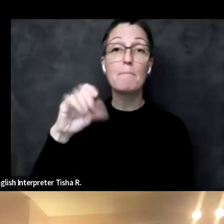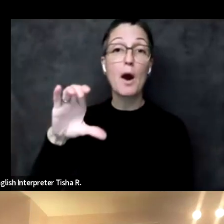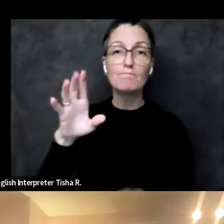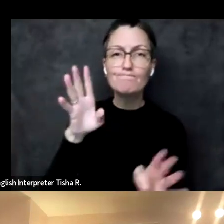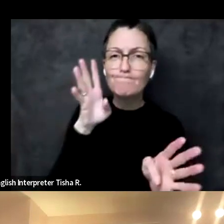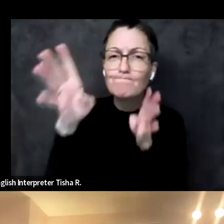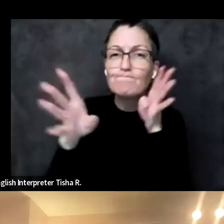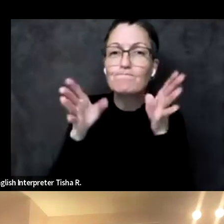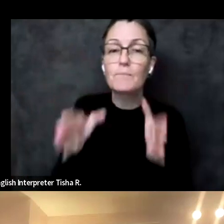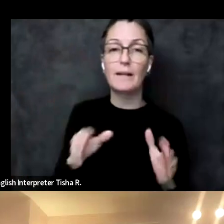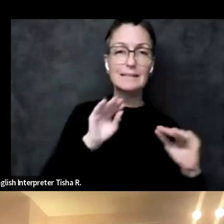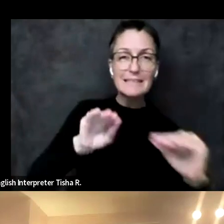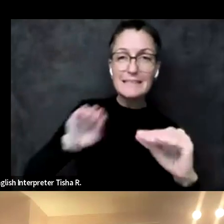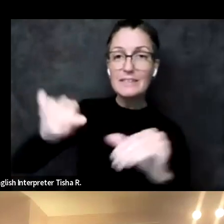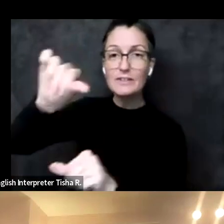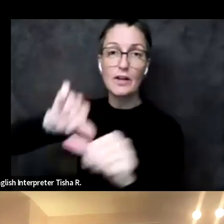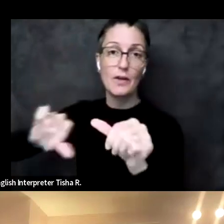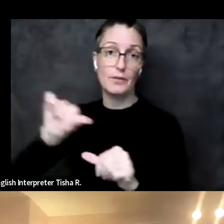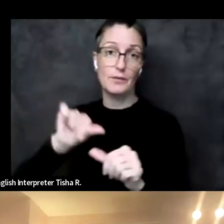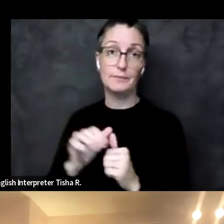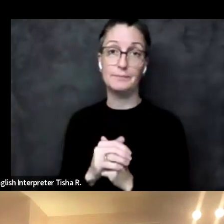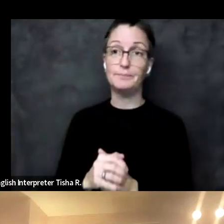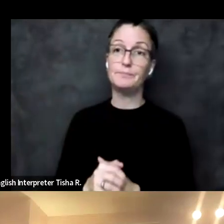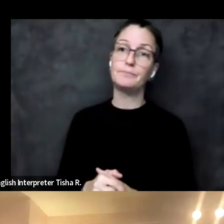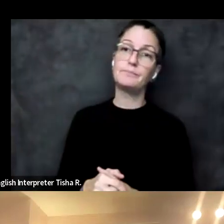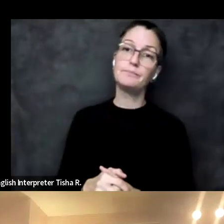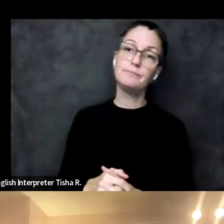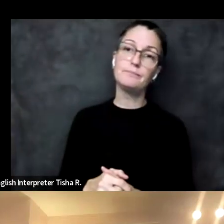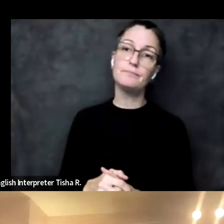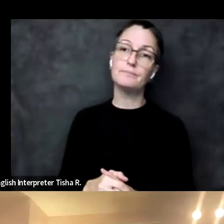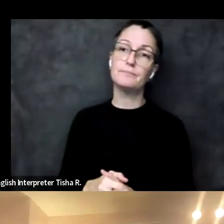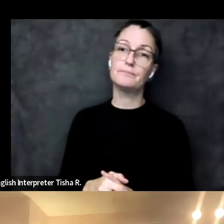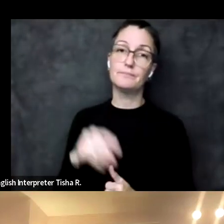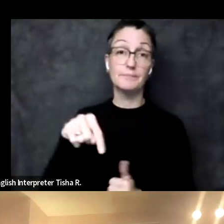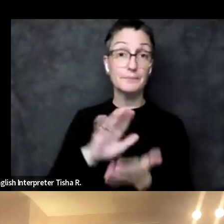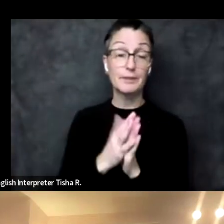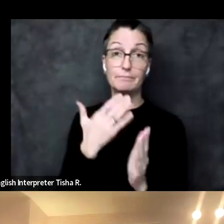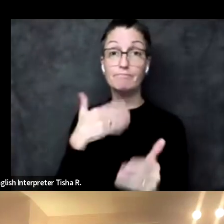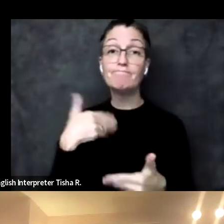BIPOC creatives, we'll really be able to make some progress